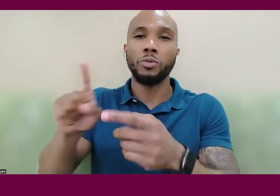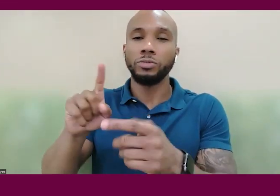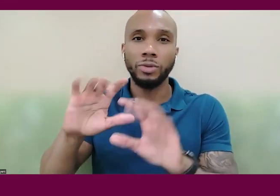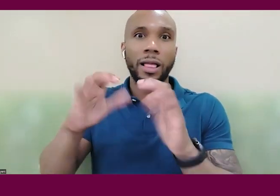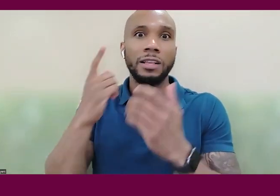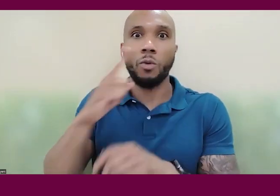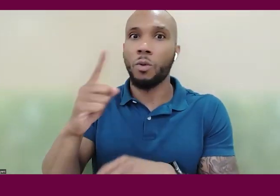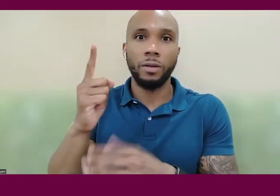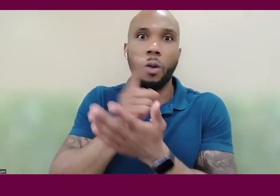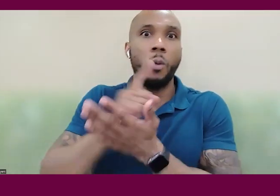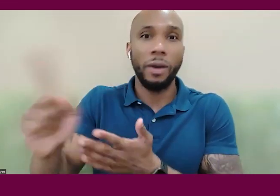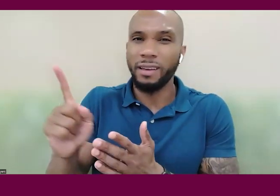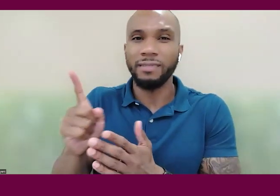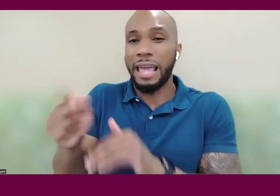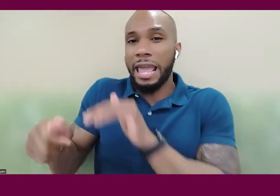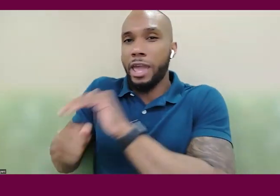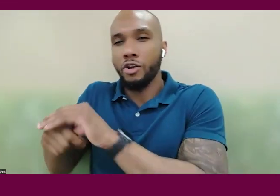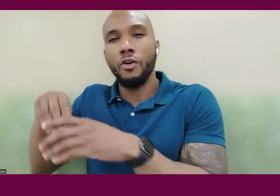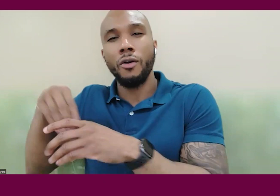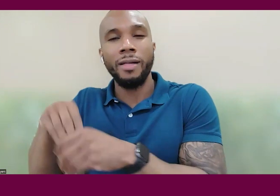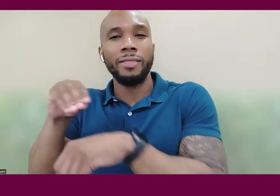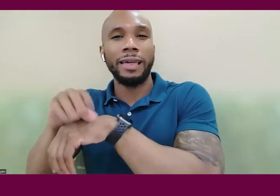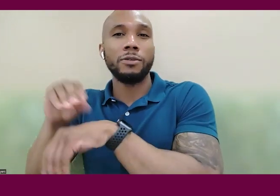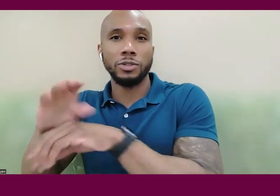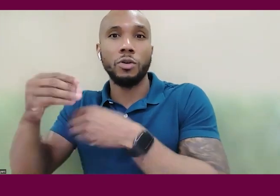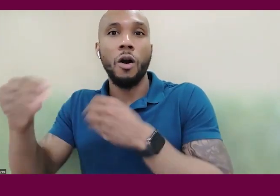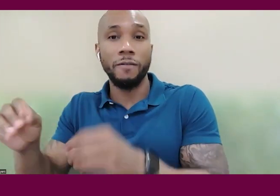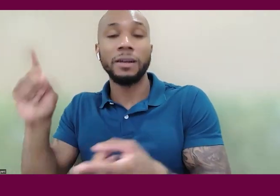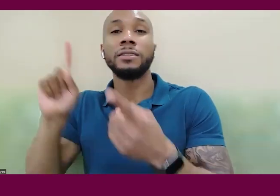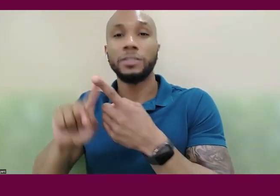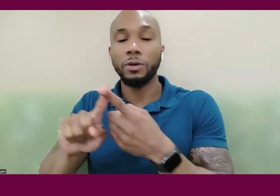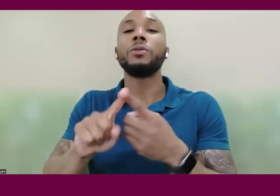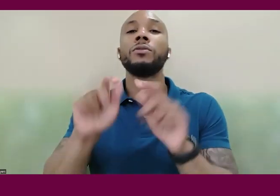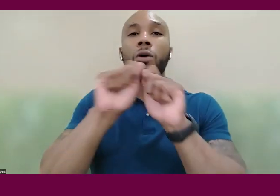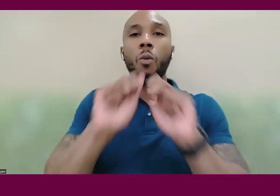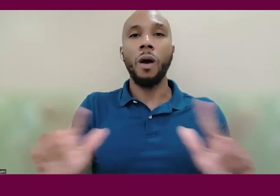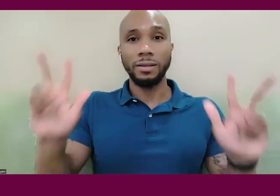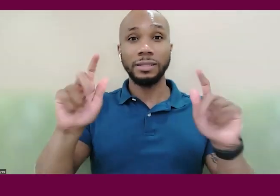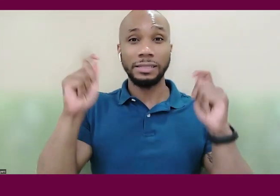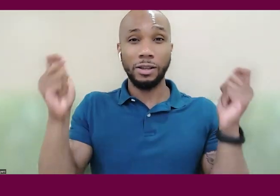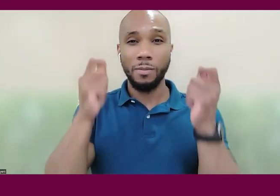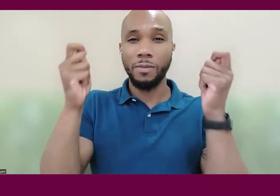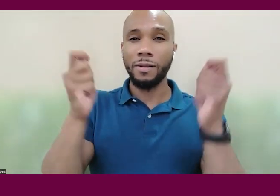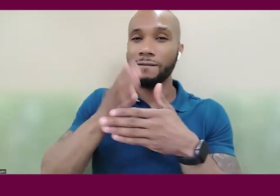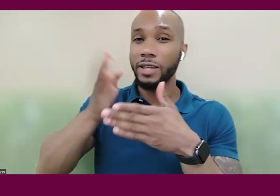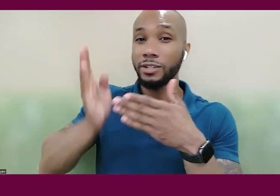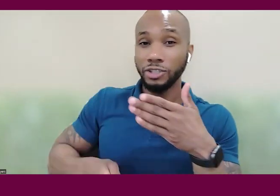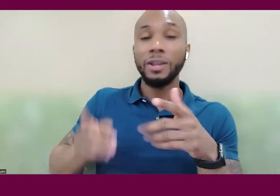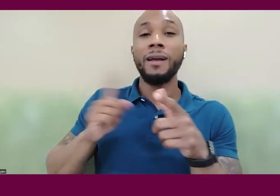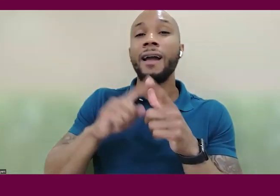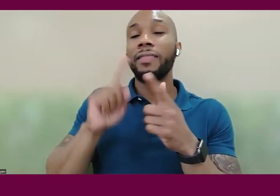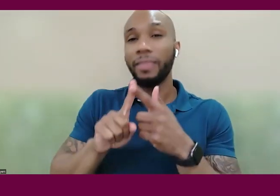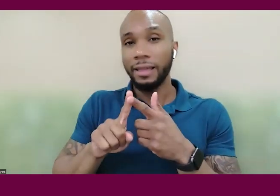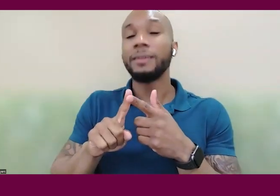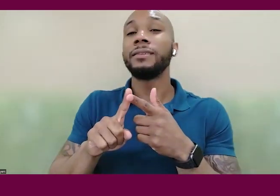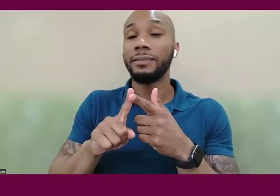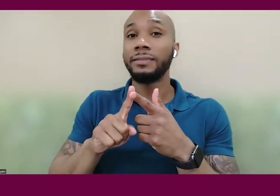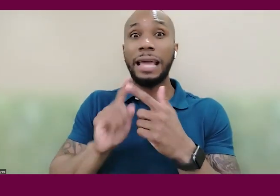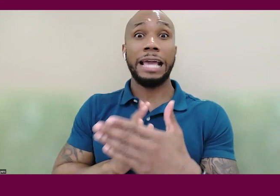They hid her in a counselor's office until we had the Kwanza ceremony and they interrupted